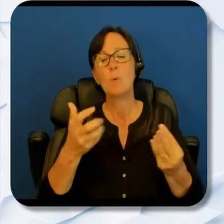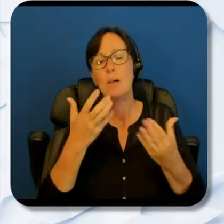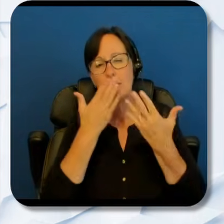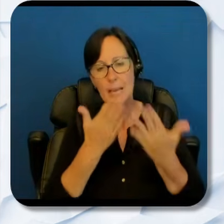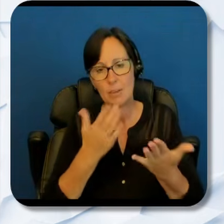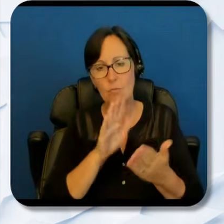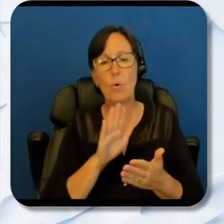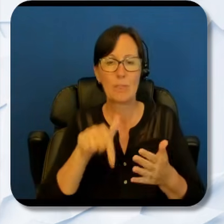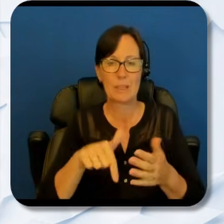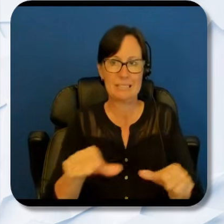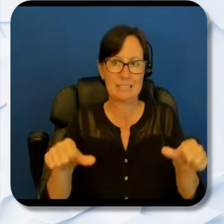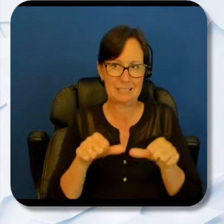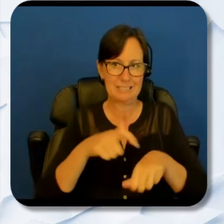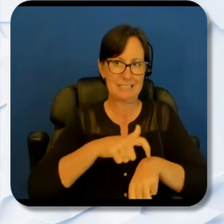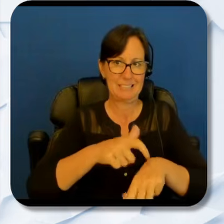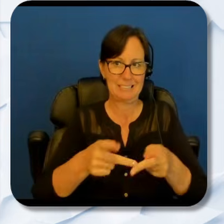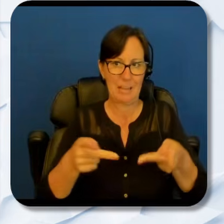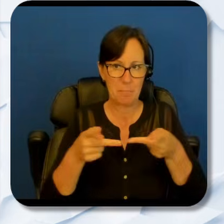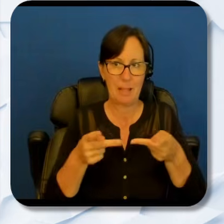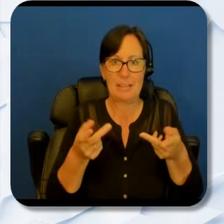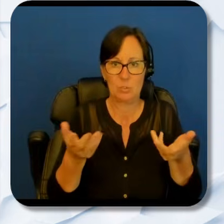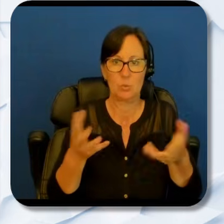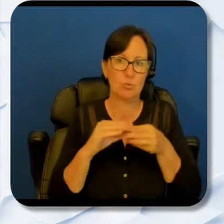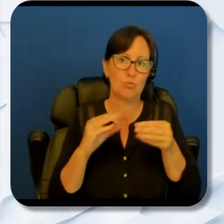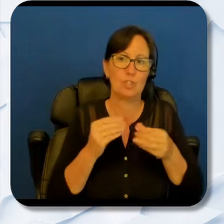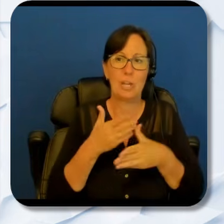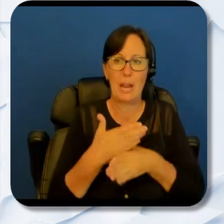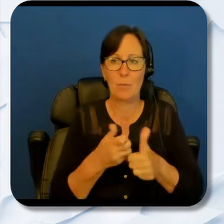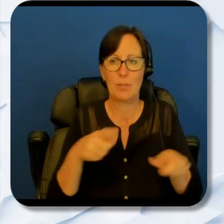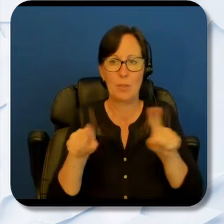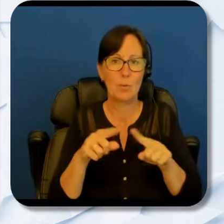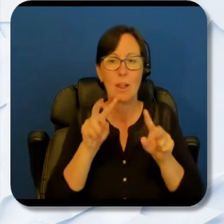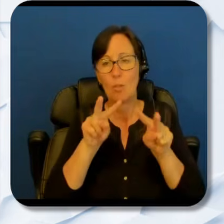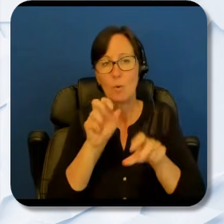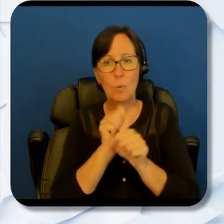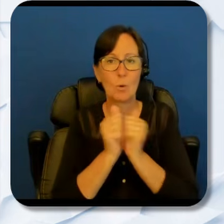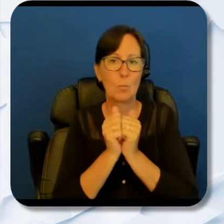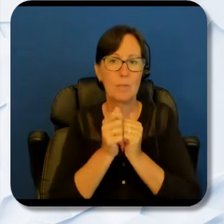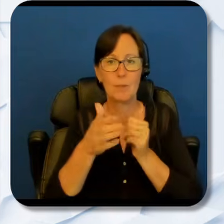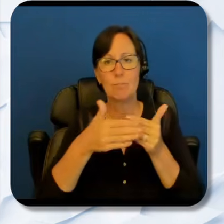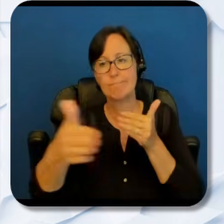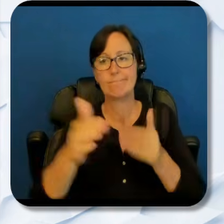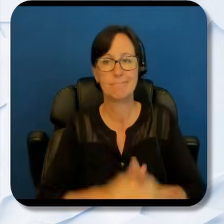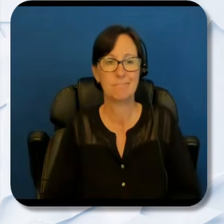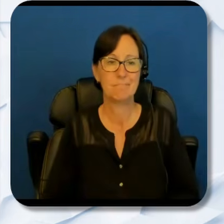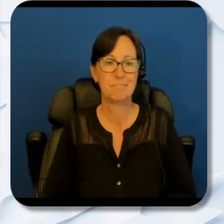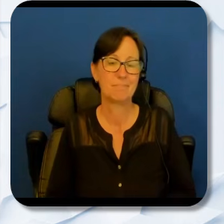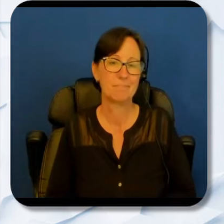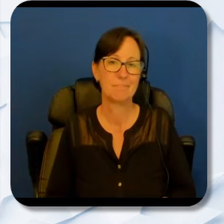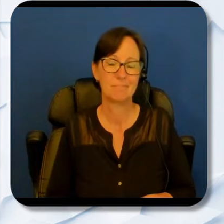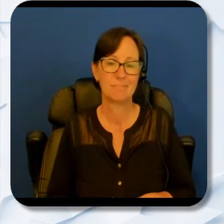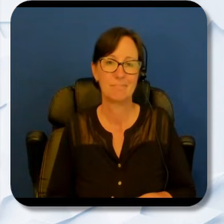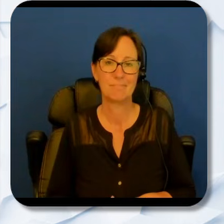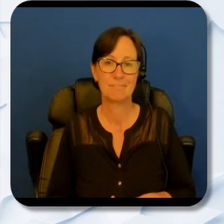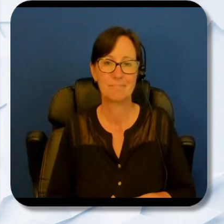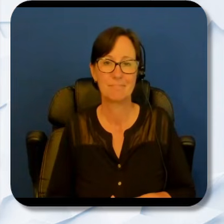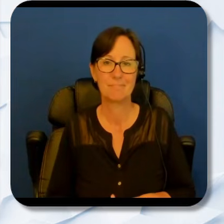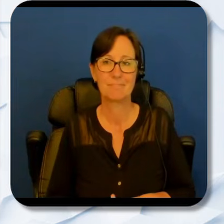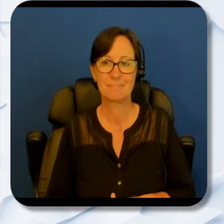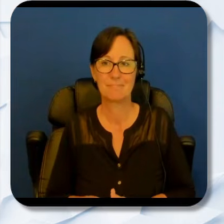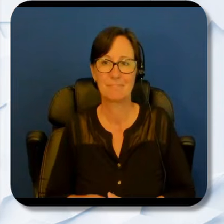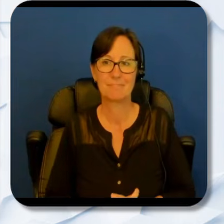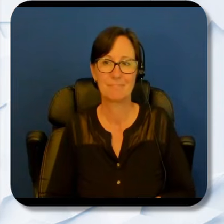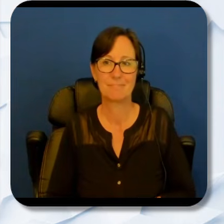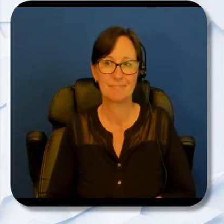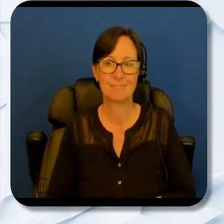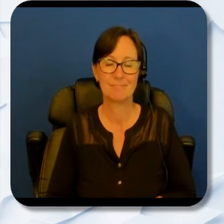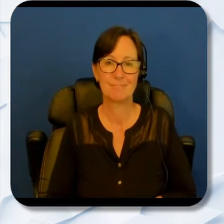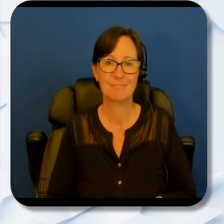the space and for all you do. I look forward to working with you further.